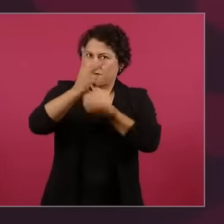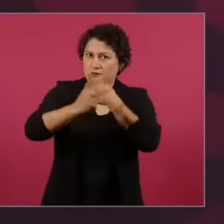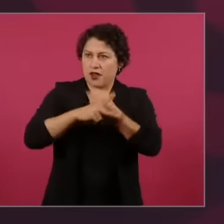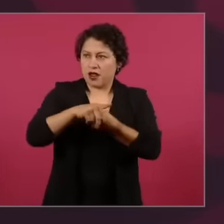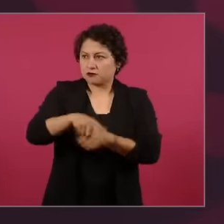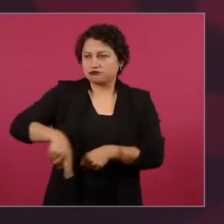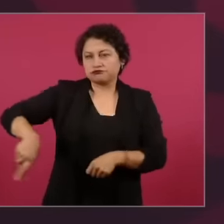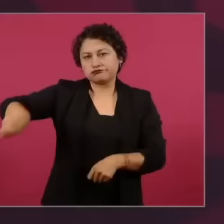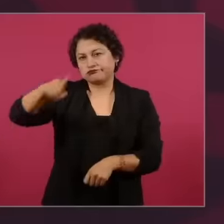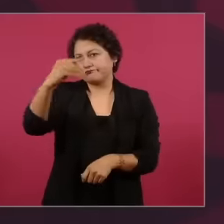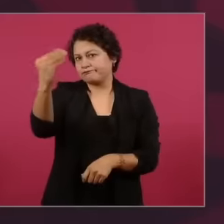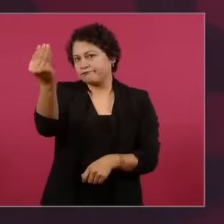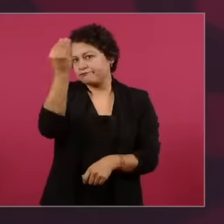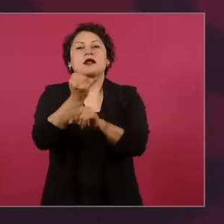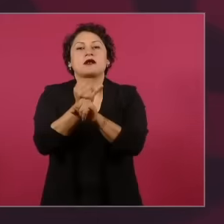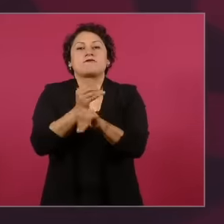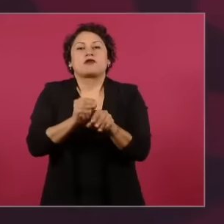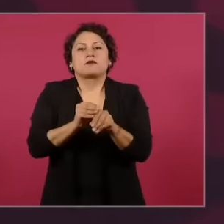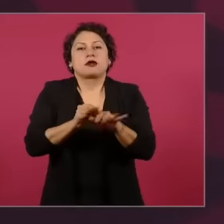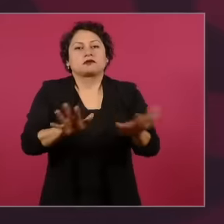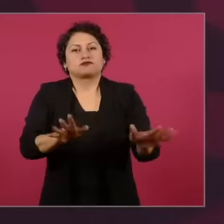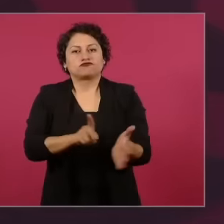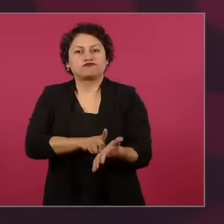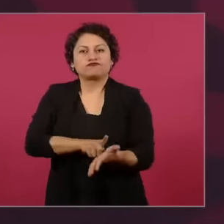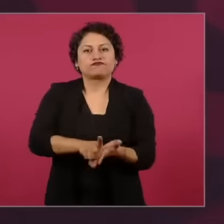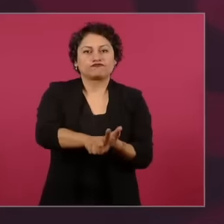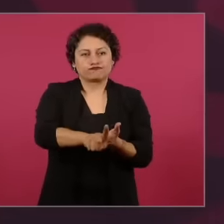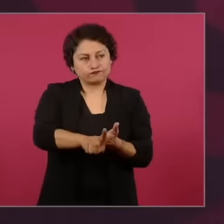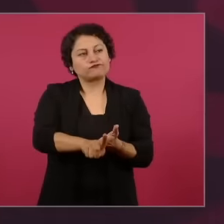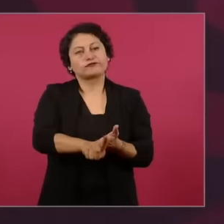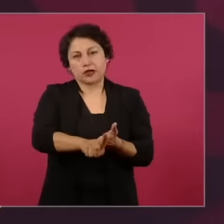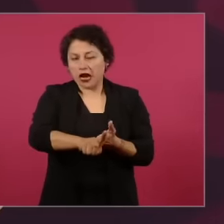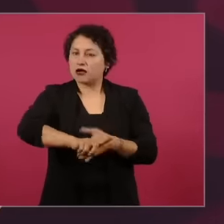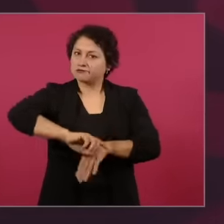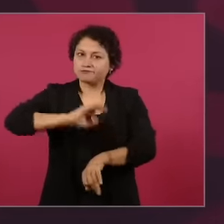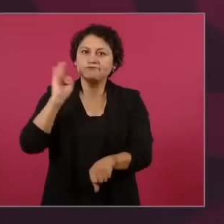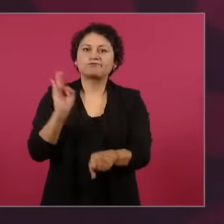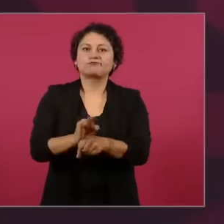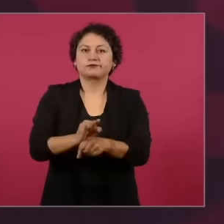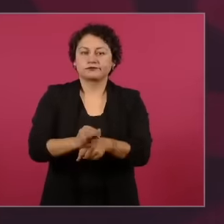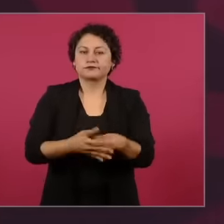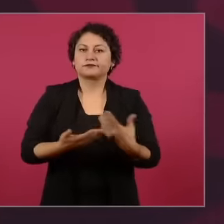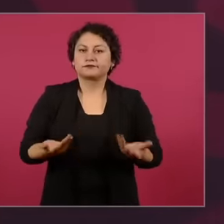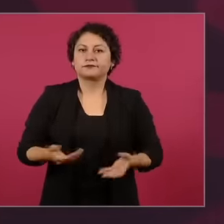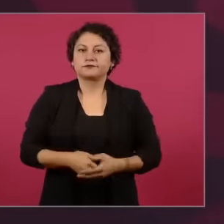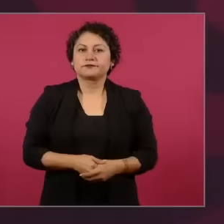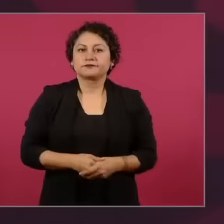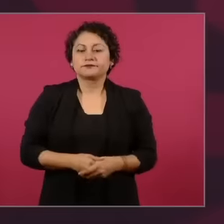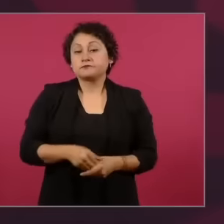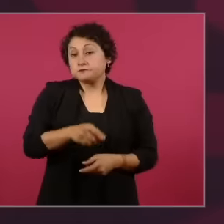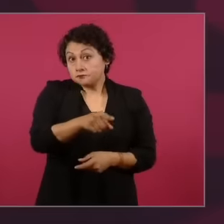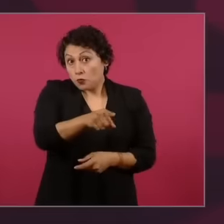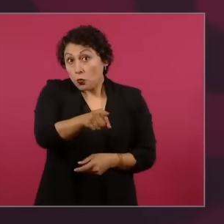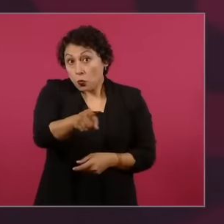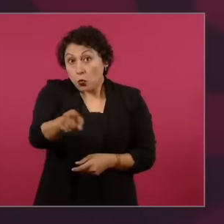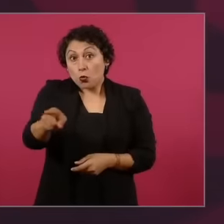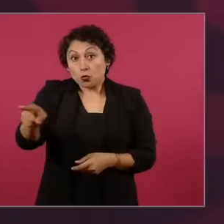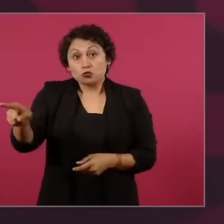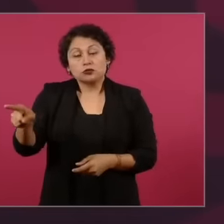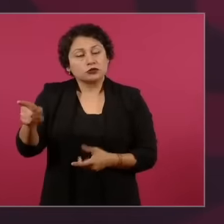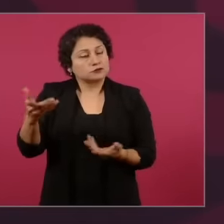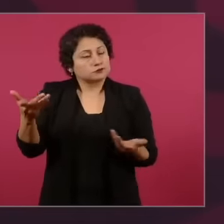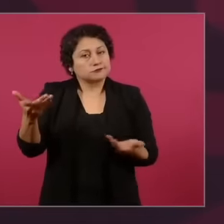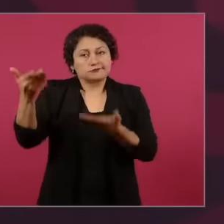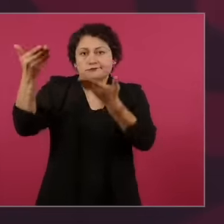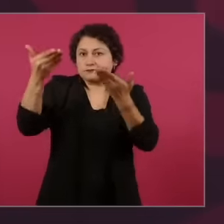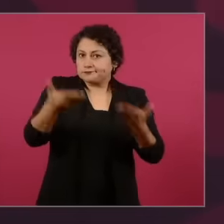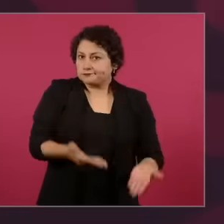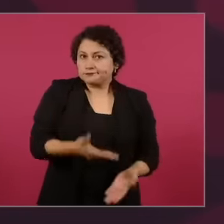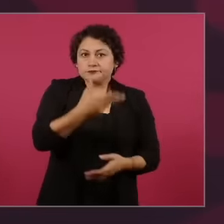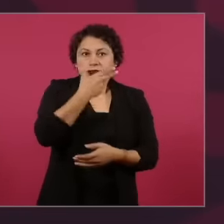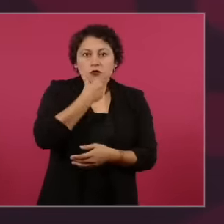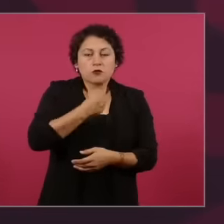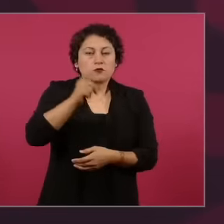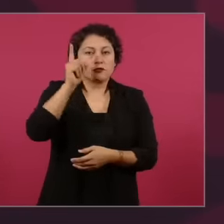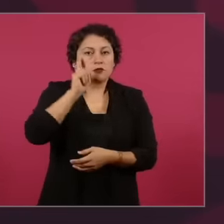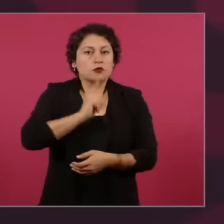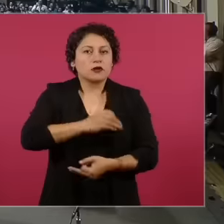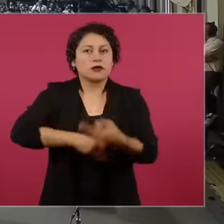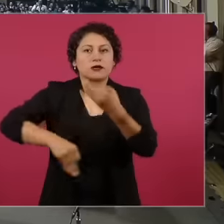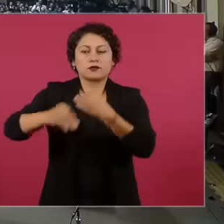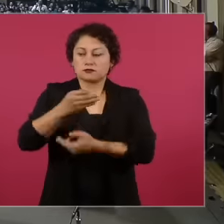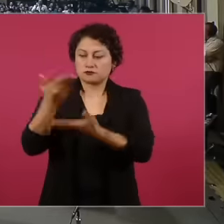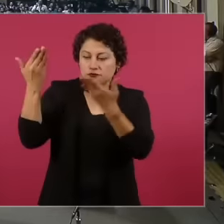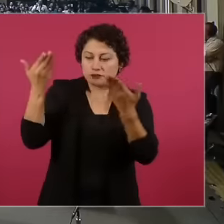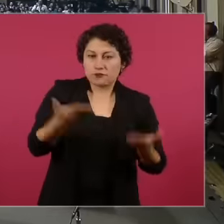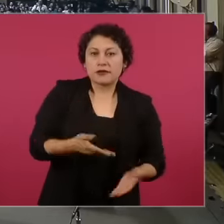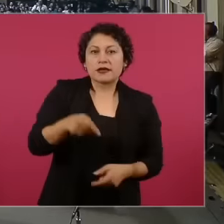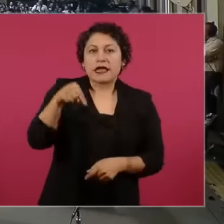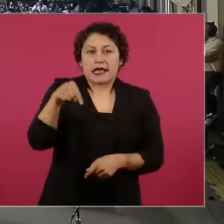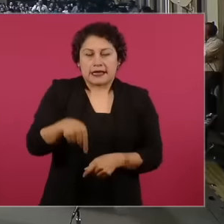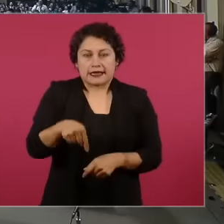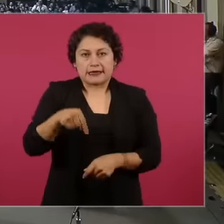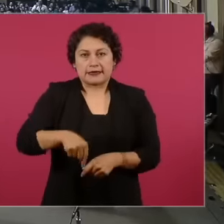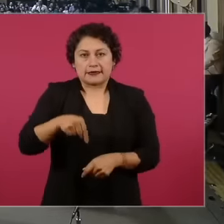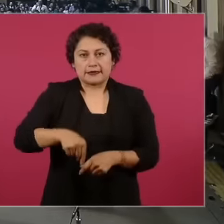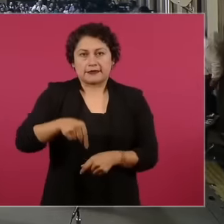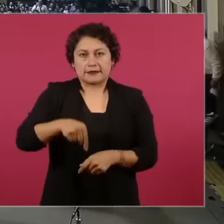so I repeat, they are welcome, welcome here to the City.